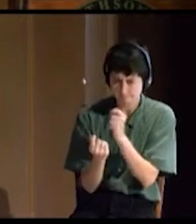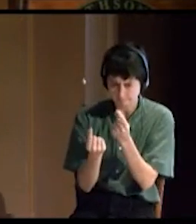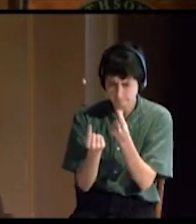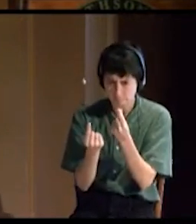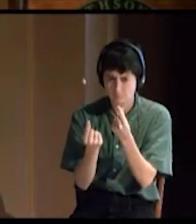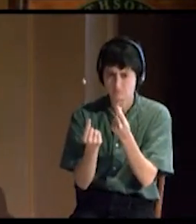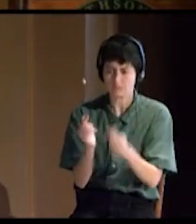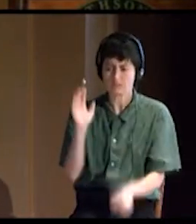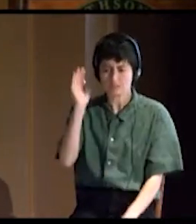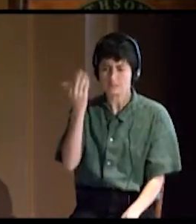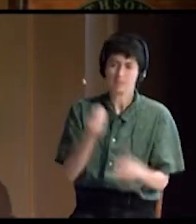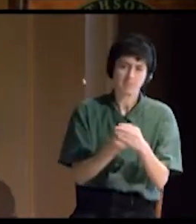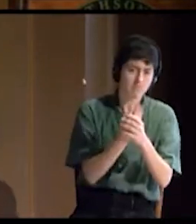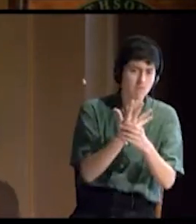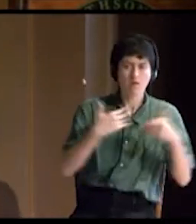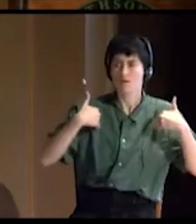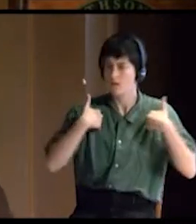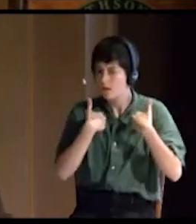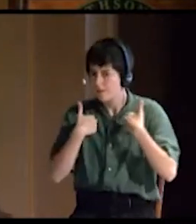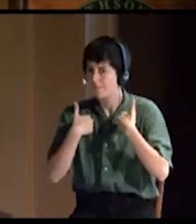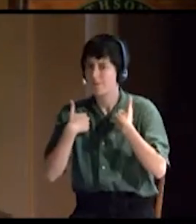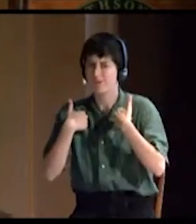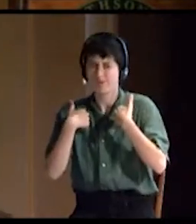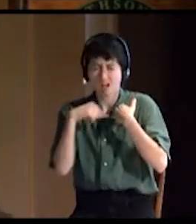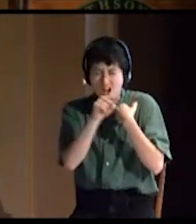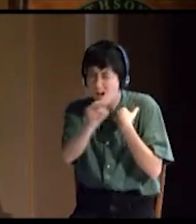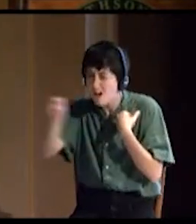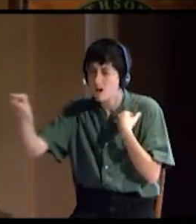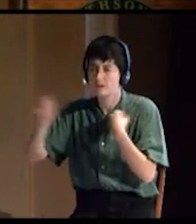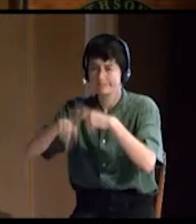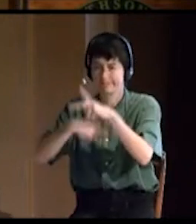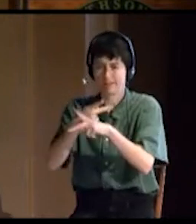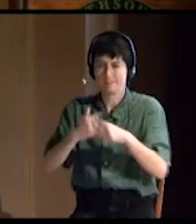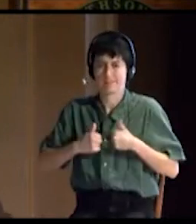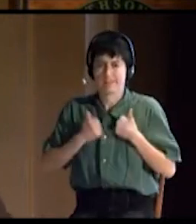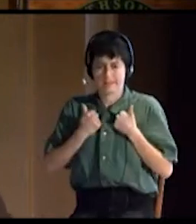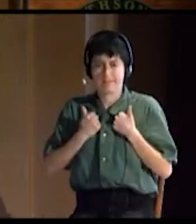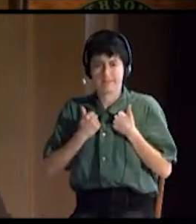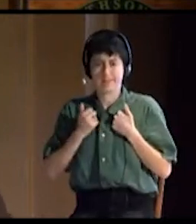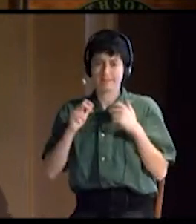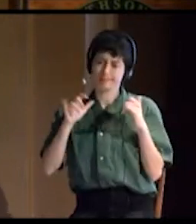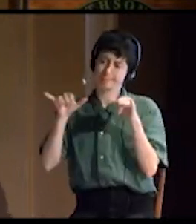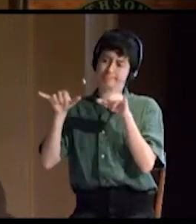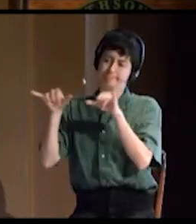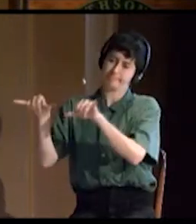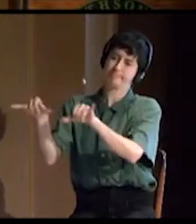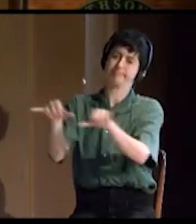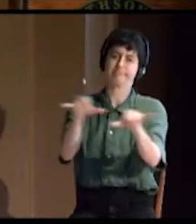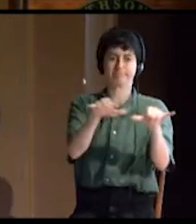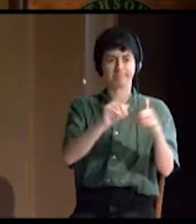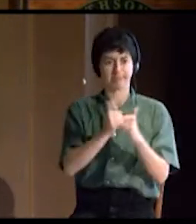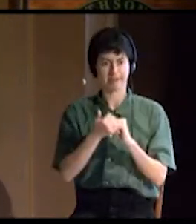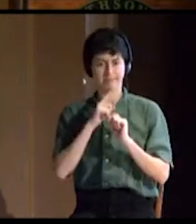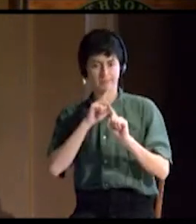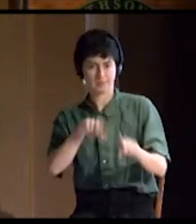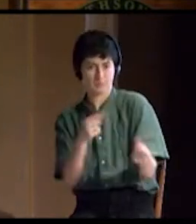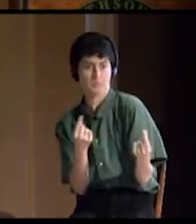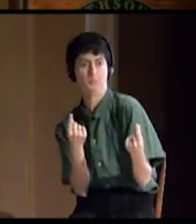to climatic changes, specifically species or lineages essentially have a couple options when faced with a rapidly changing climate.